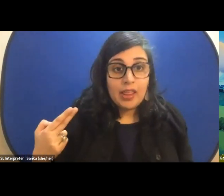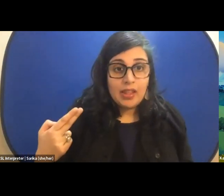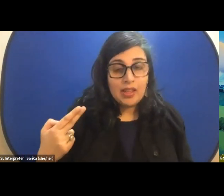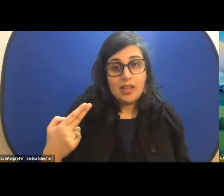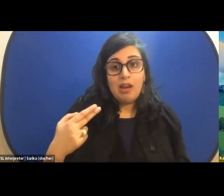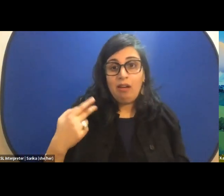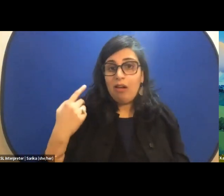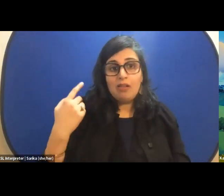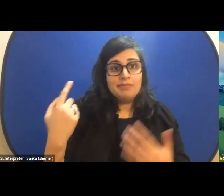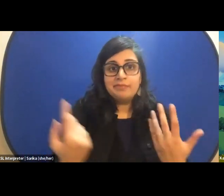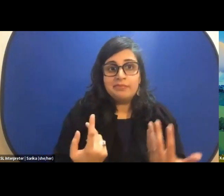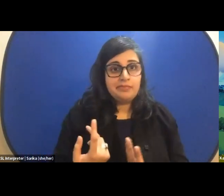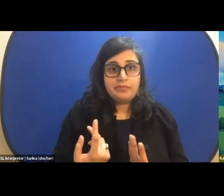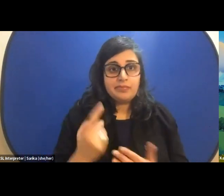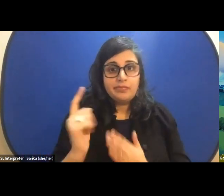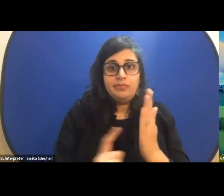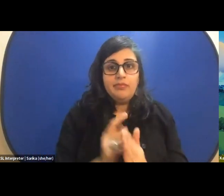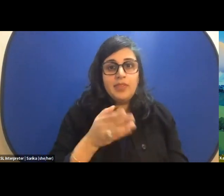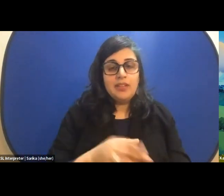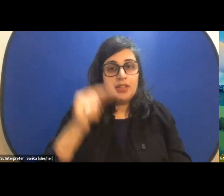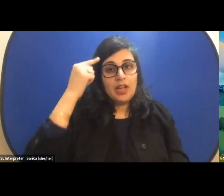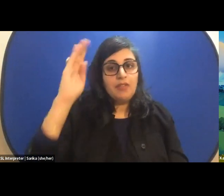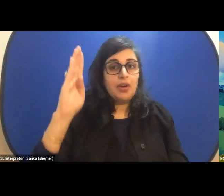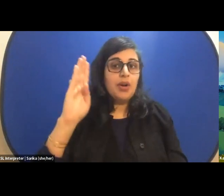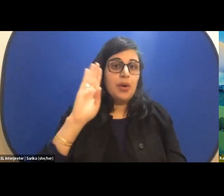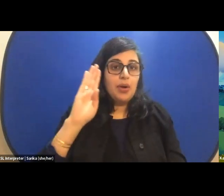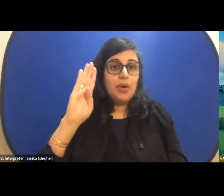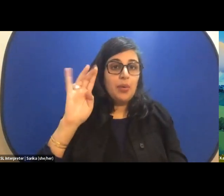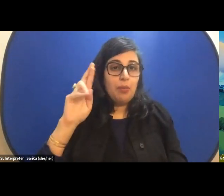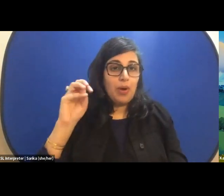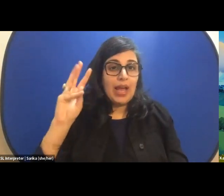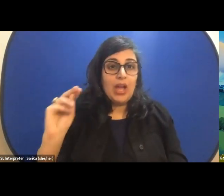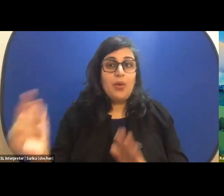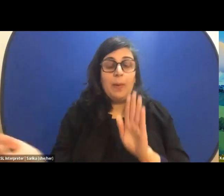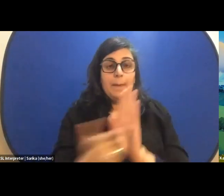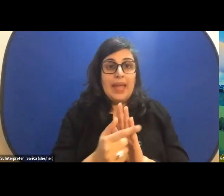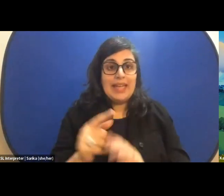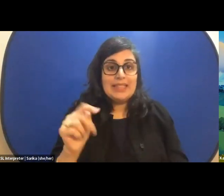bombs and tear gas. Fast forwarding to June